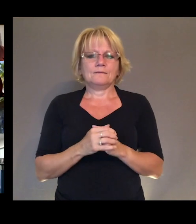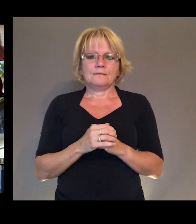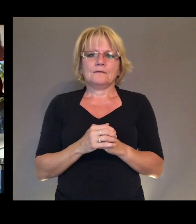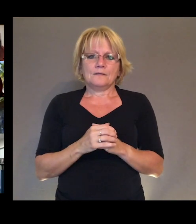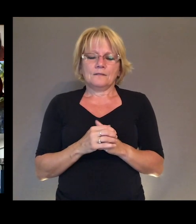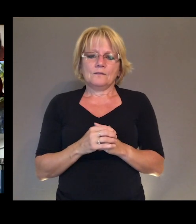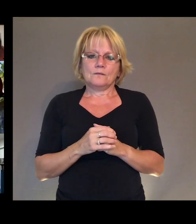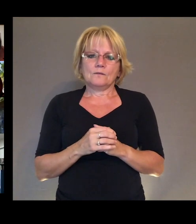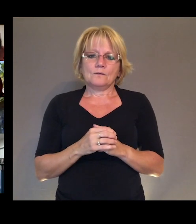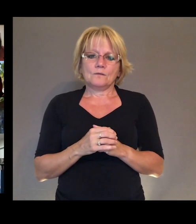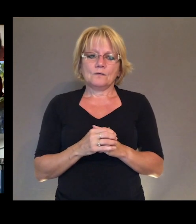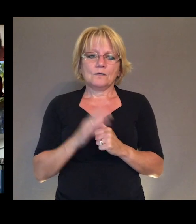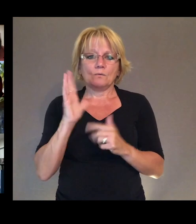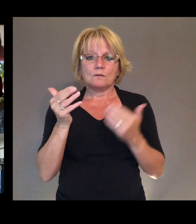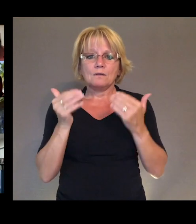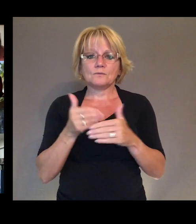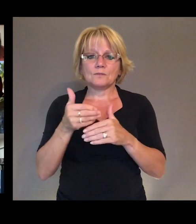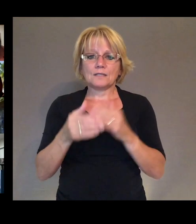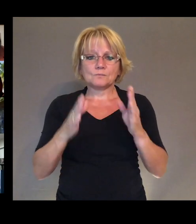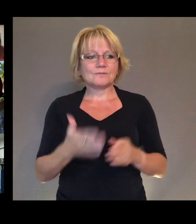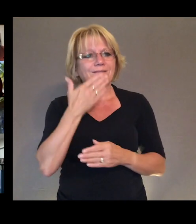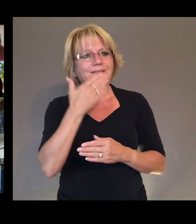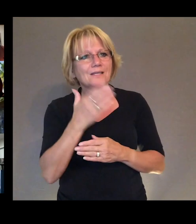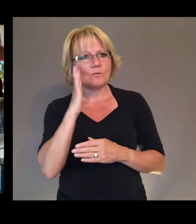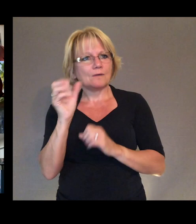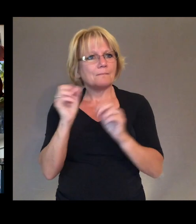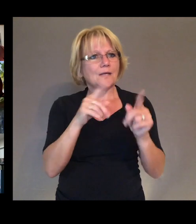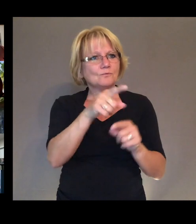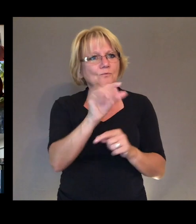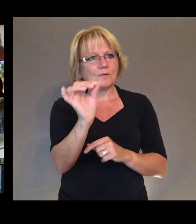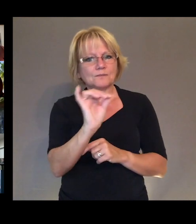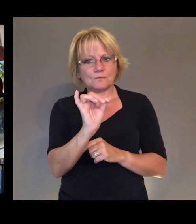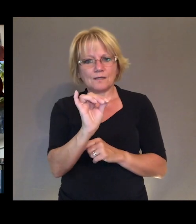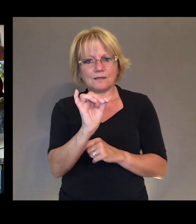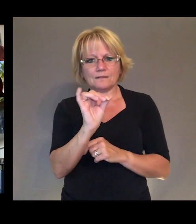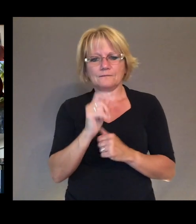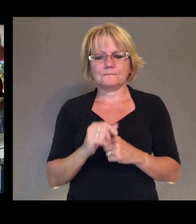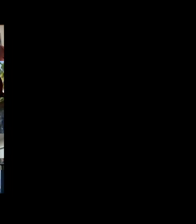So we're gonna move on to the next person. Thank you, Missy, we'll get back to you as well. It was some follow up questions that I wrote down,